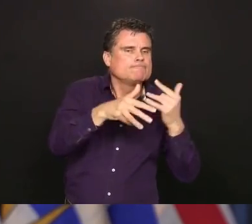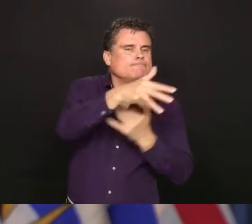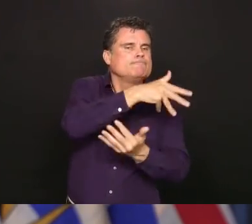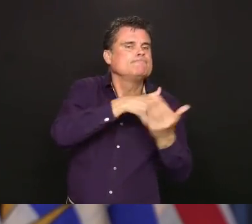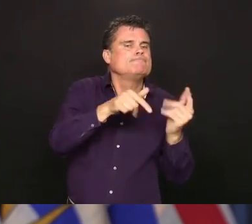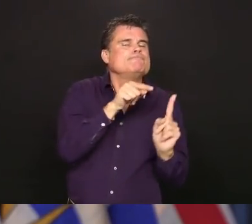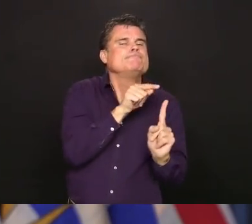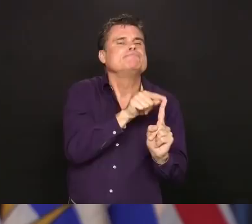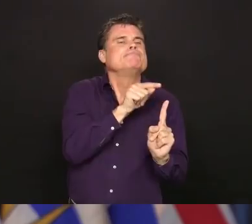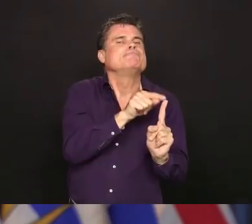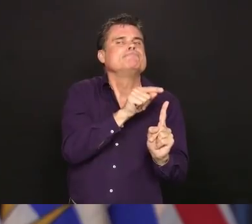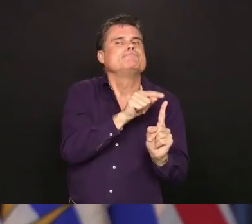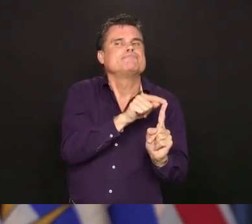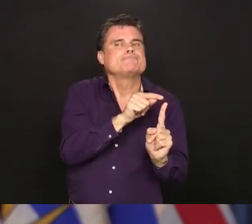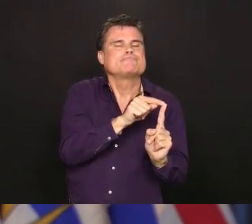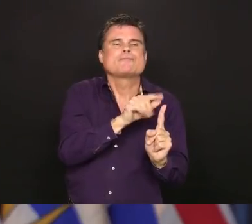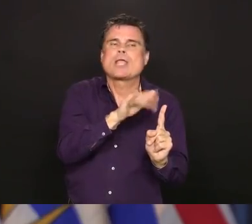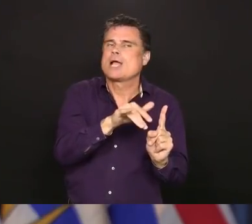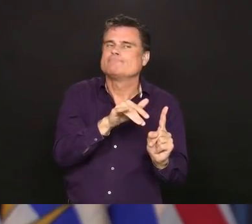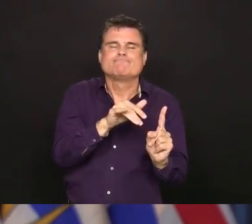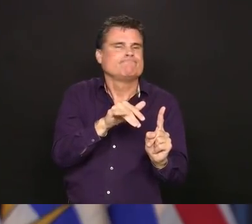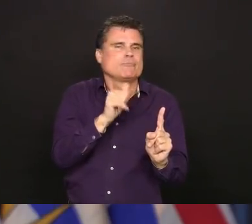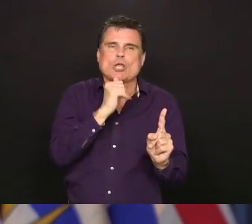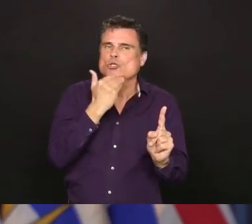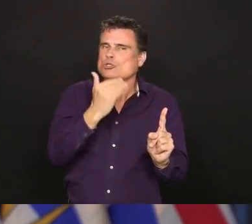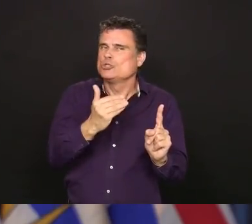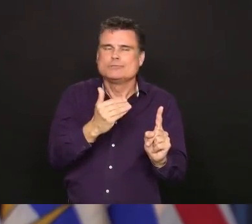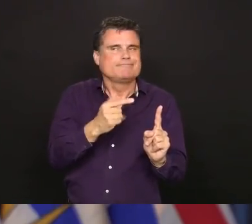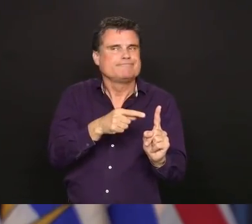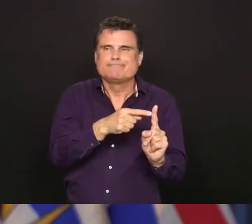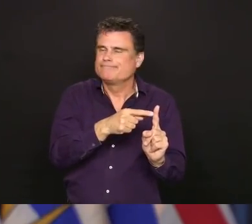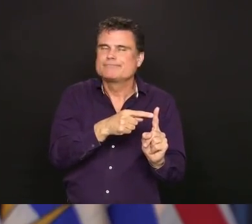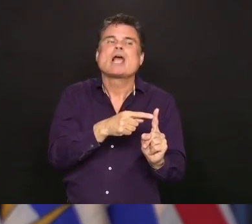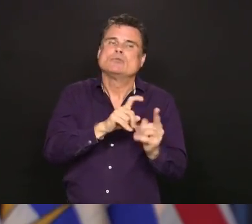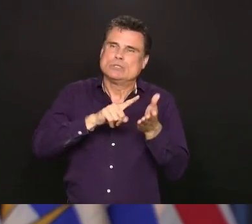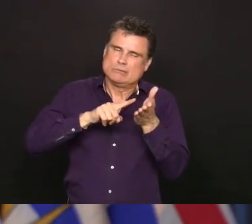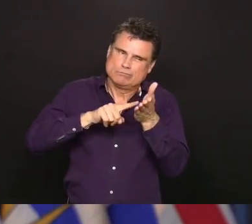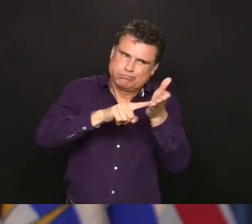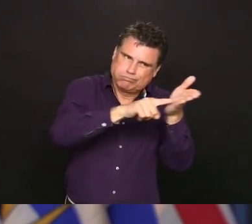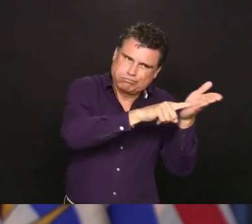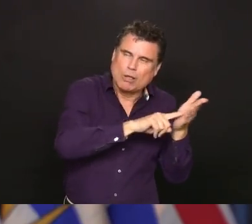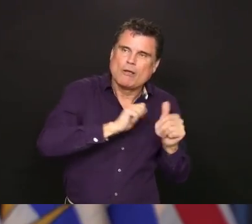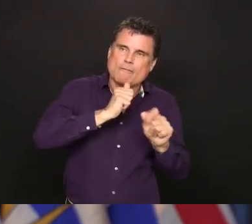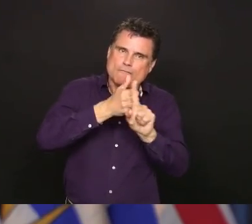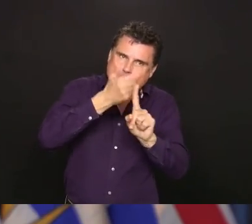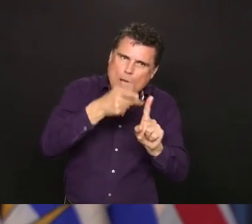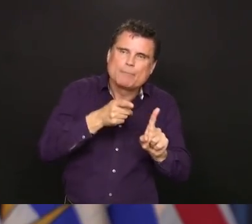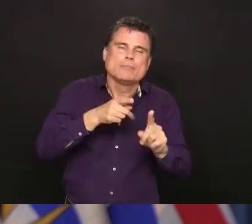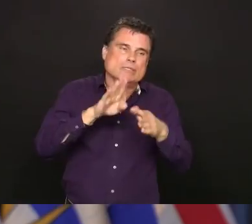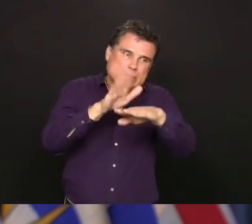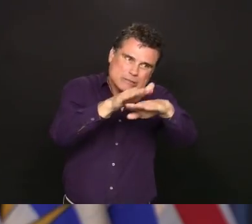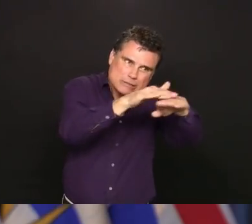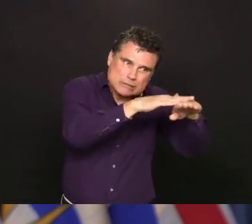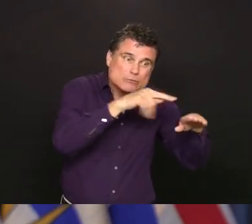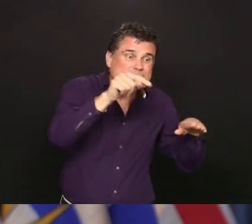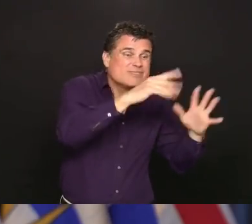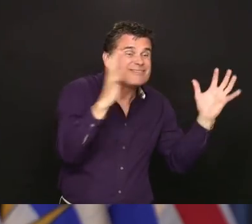cases, people who are infected infected, who have been isolated at home, as well as the close contacts, because we want them to stay